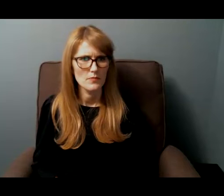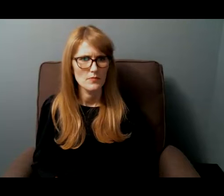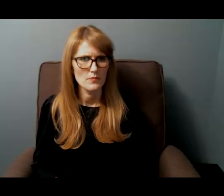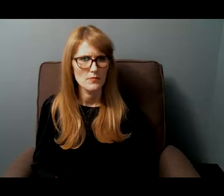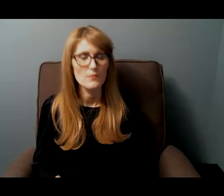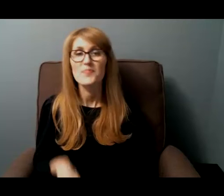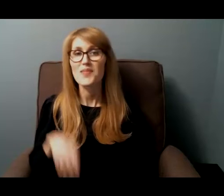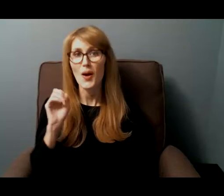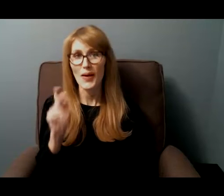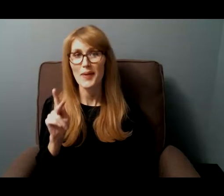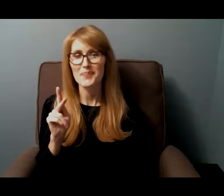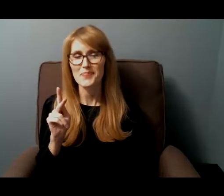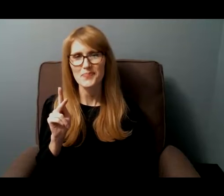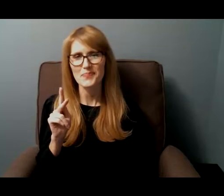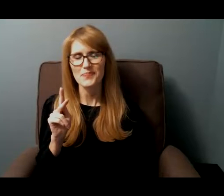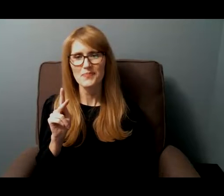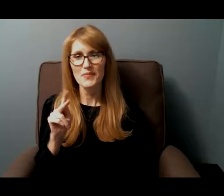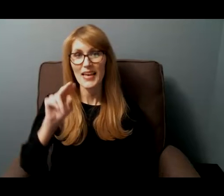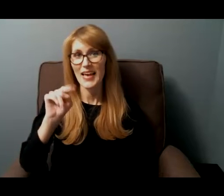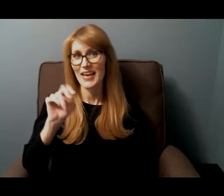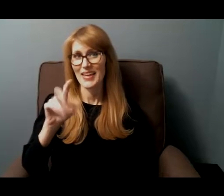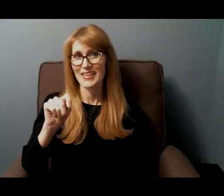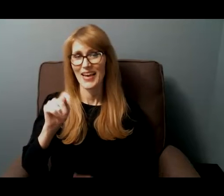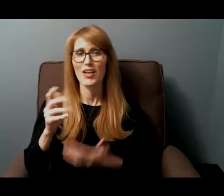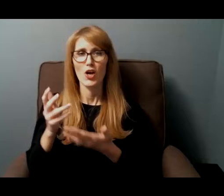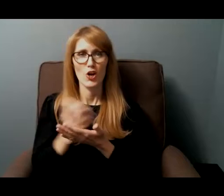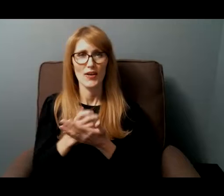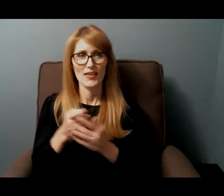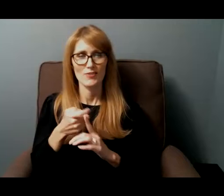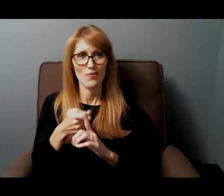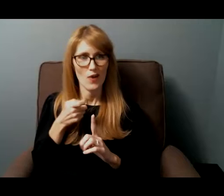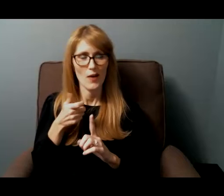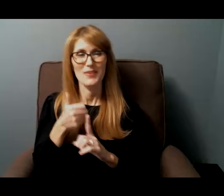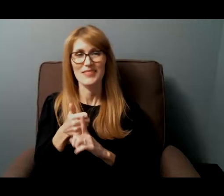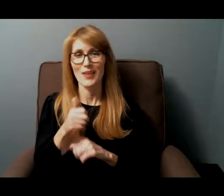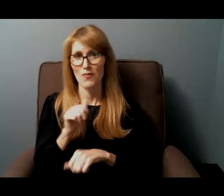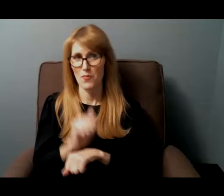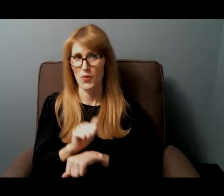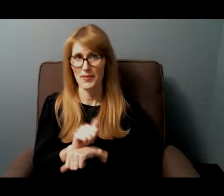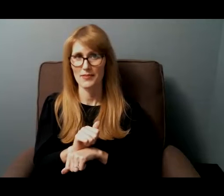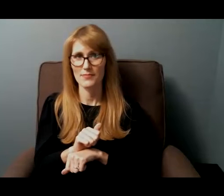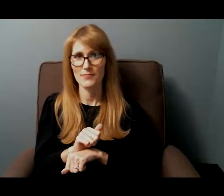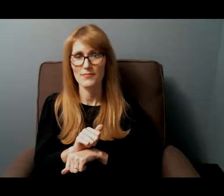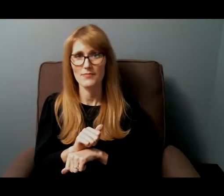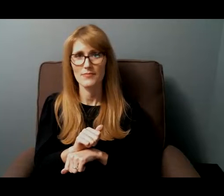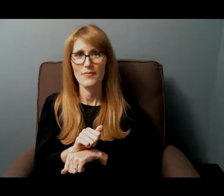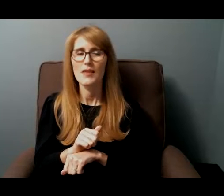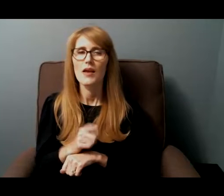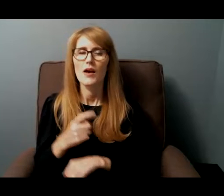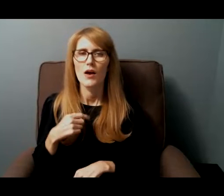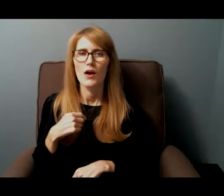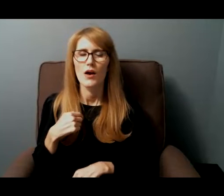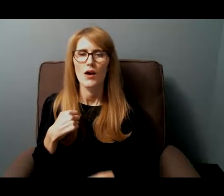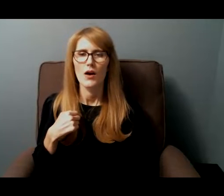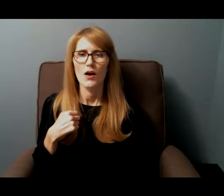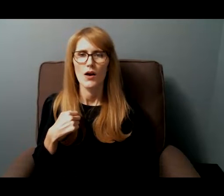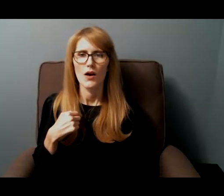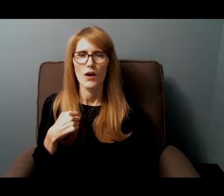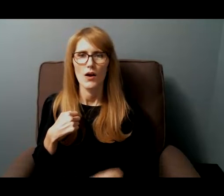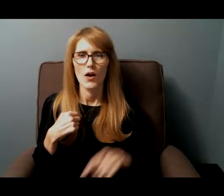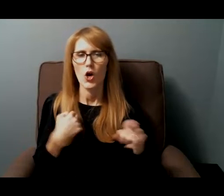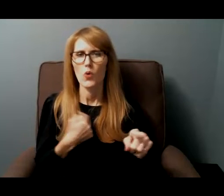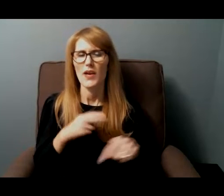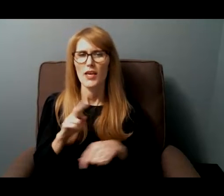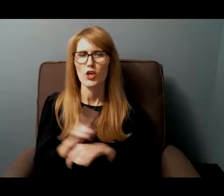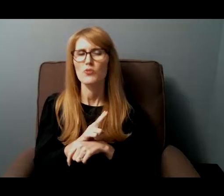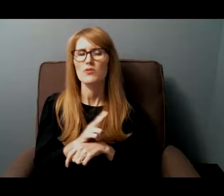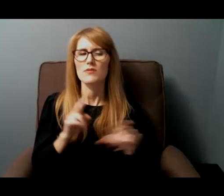Okay. So net earnings from self employment, which we pronounce it by its acronym, NESE.